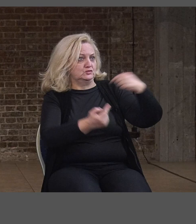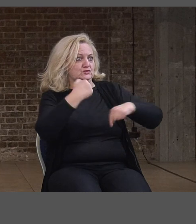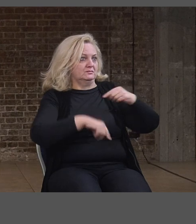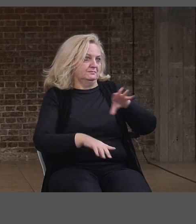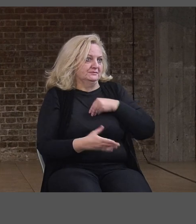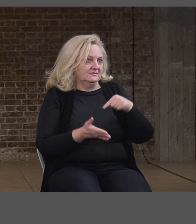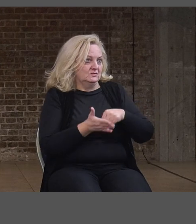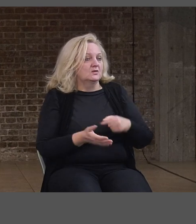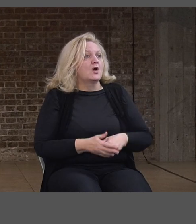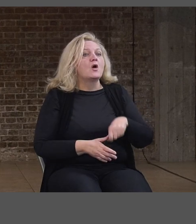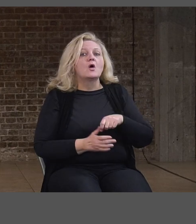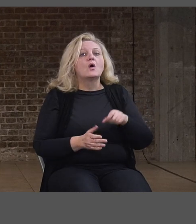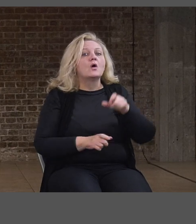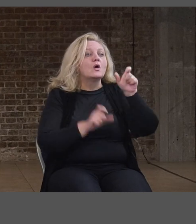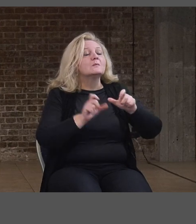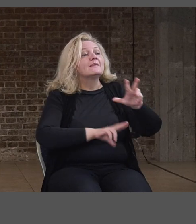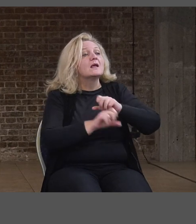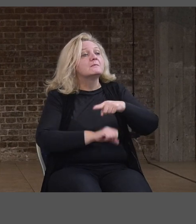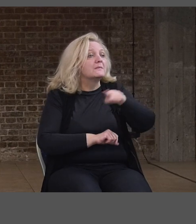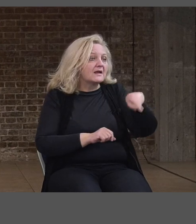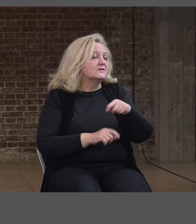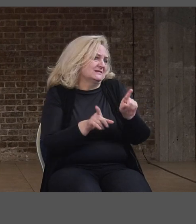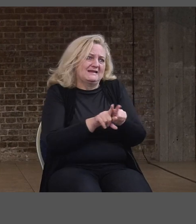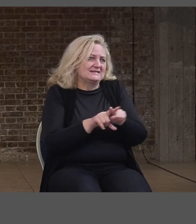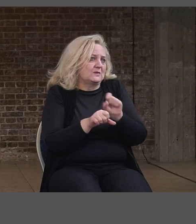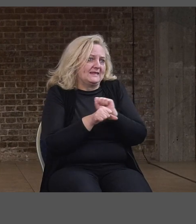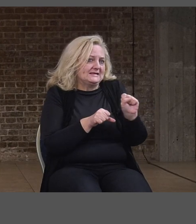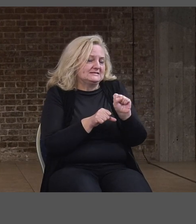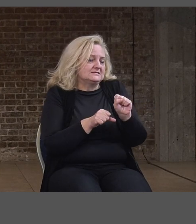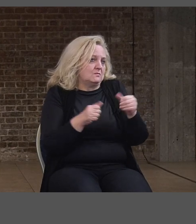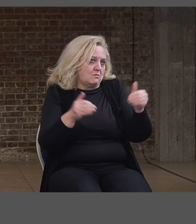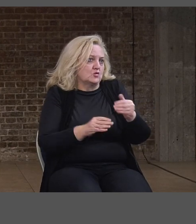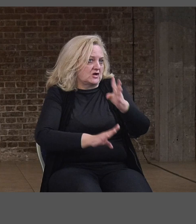Well, because people with disabilities are also potential customers.